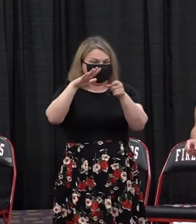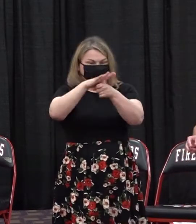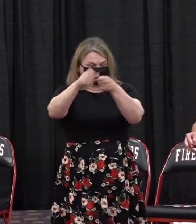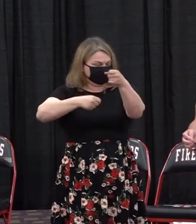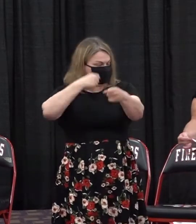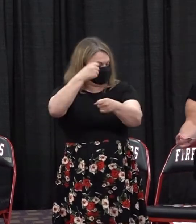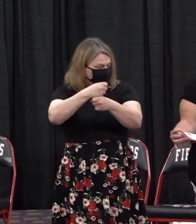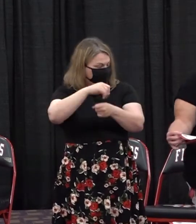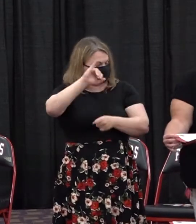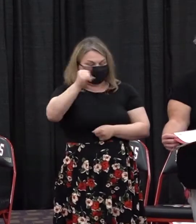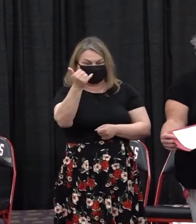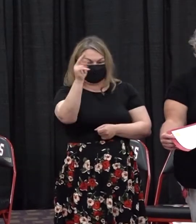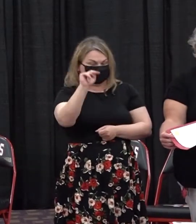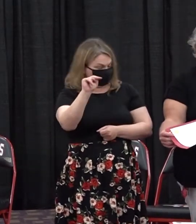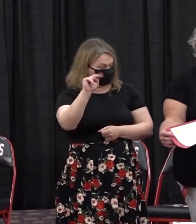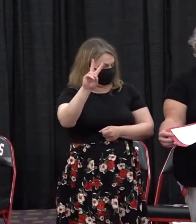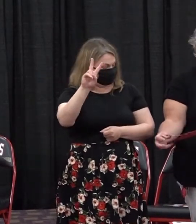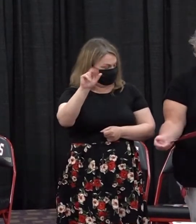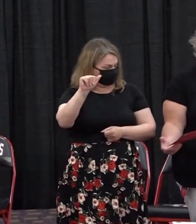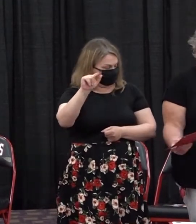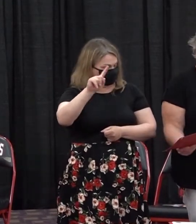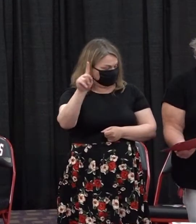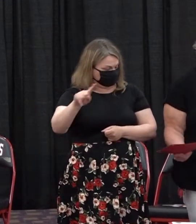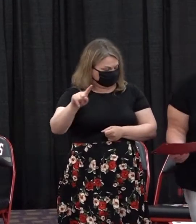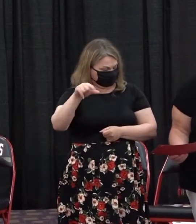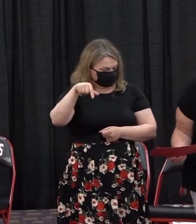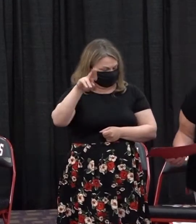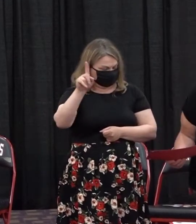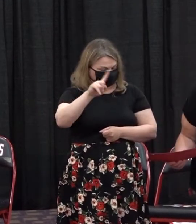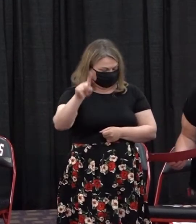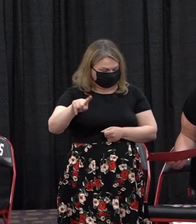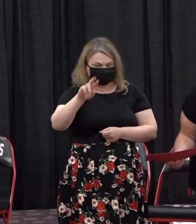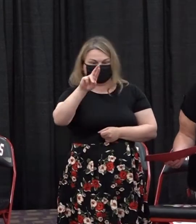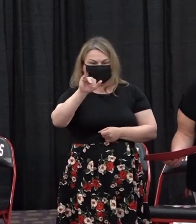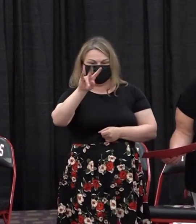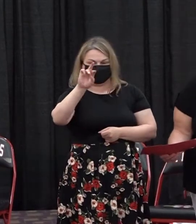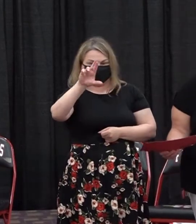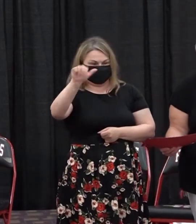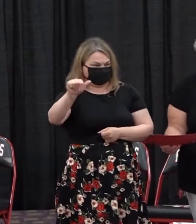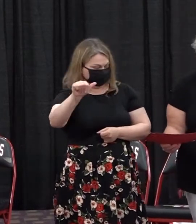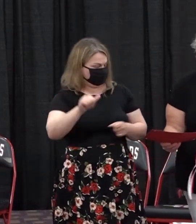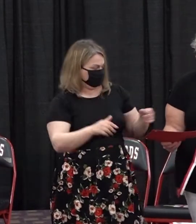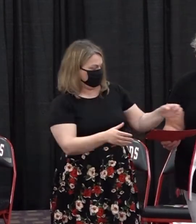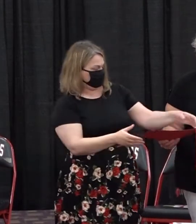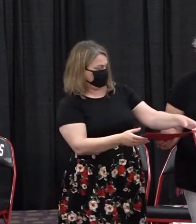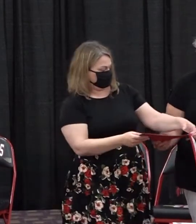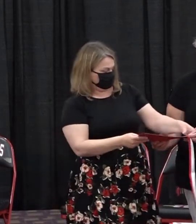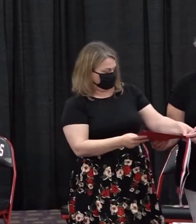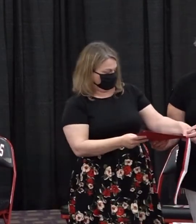The next student, fourth quarter and an entire year, Jan Vazquez-Rivera.